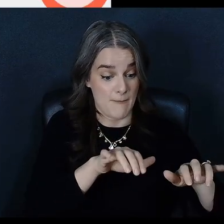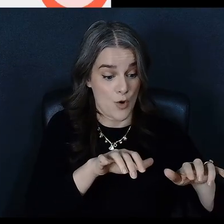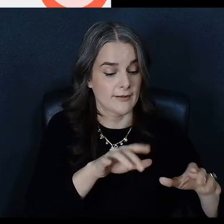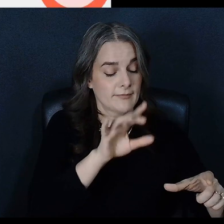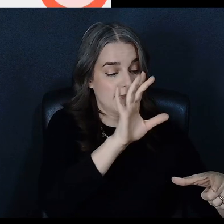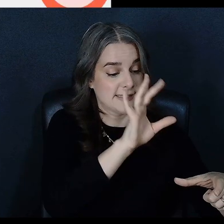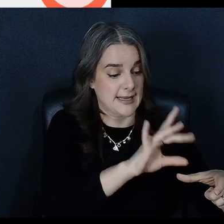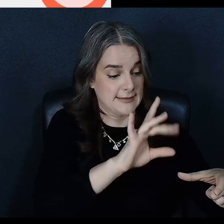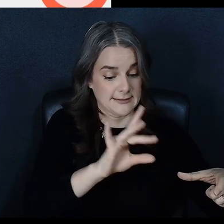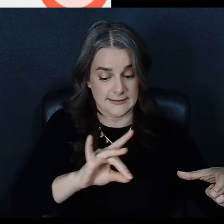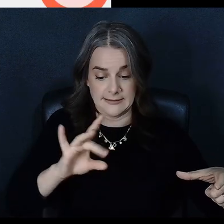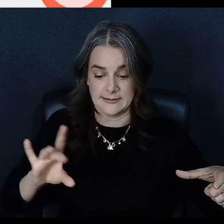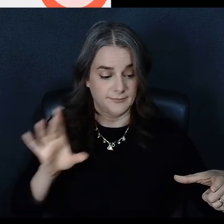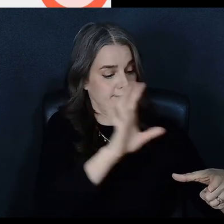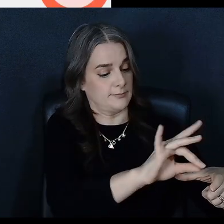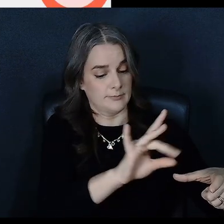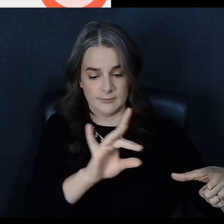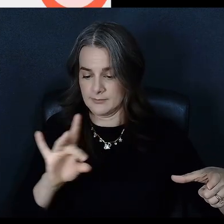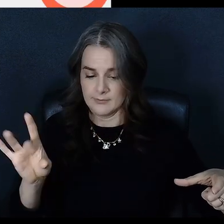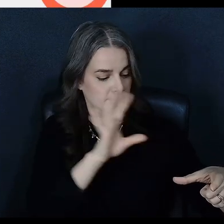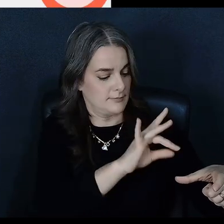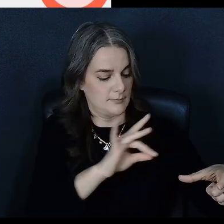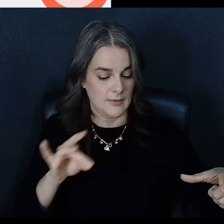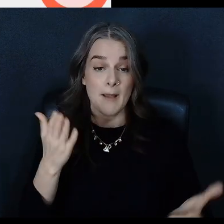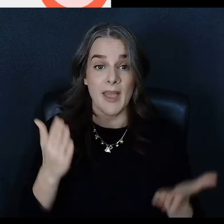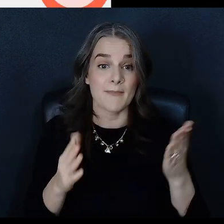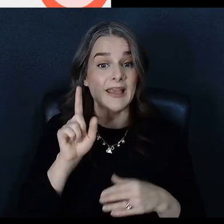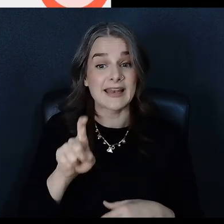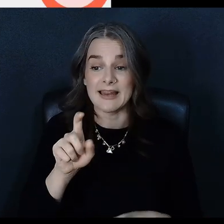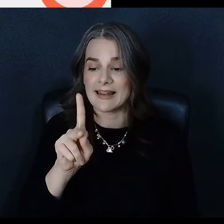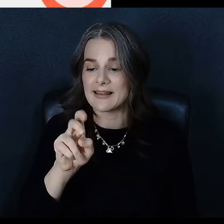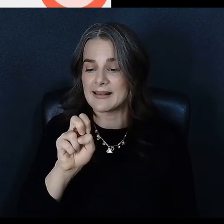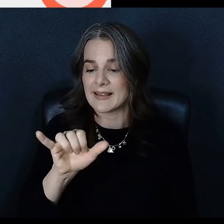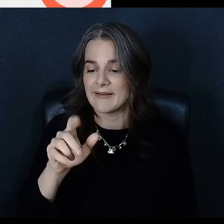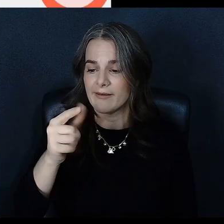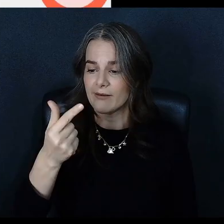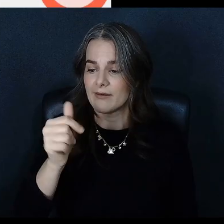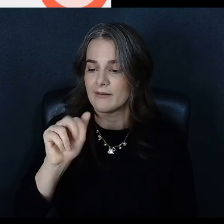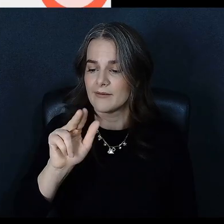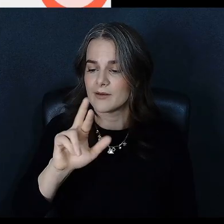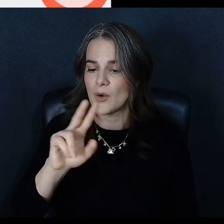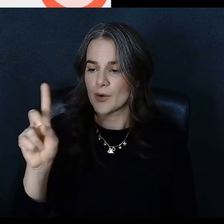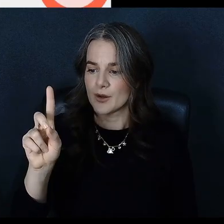Maybe they need a keyguard like we talked about with the tablets before. So they need something that goes over their keyboard